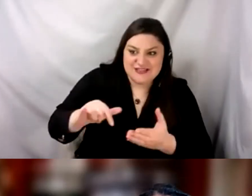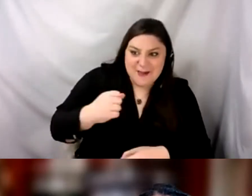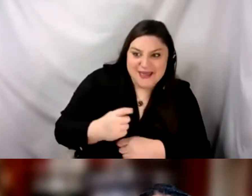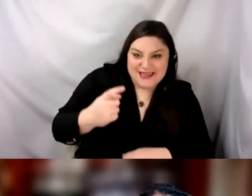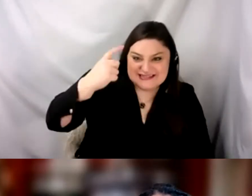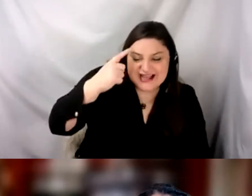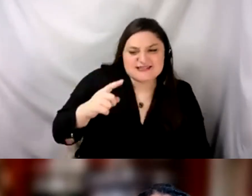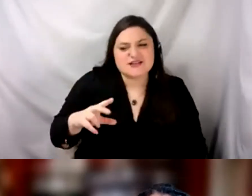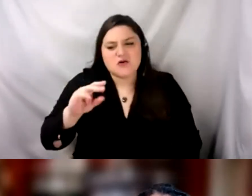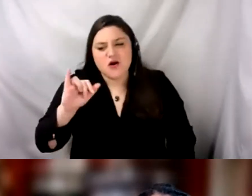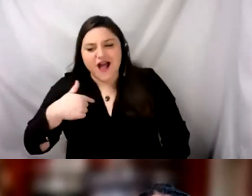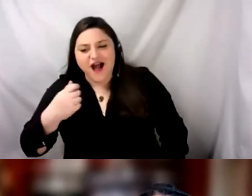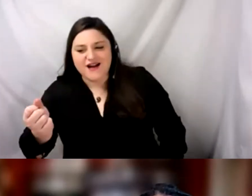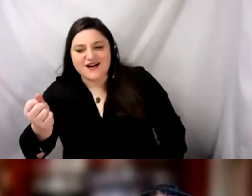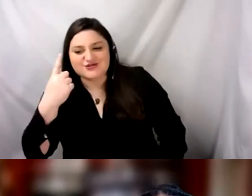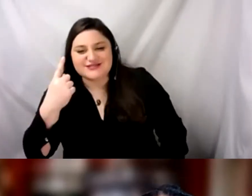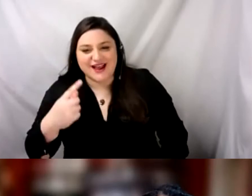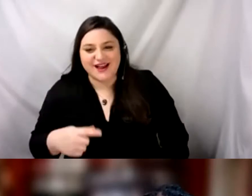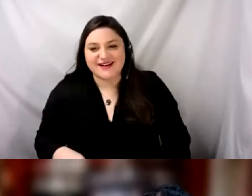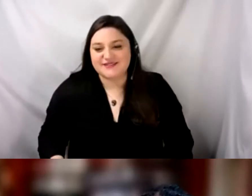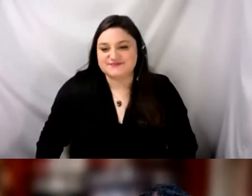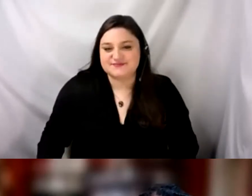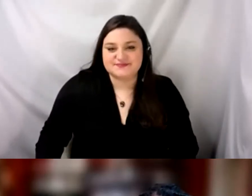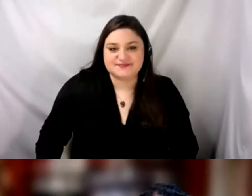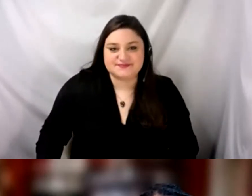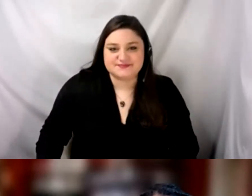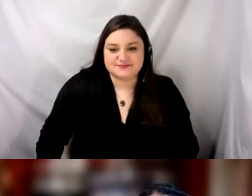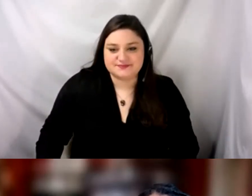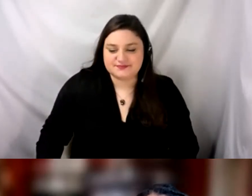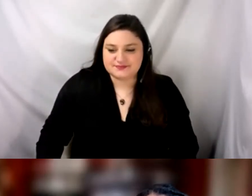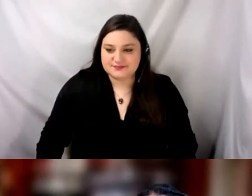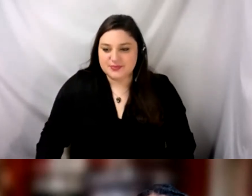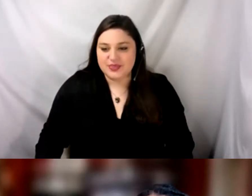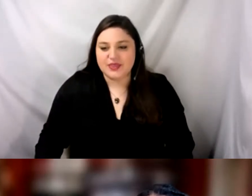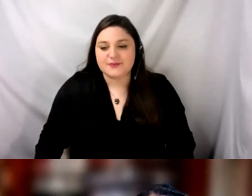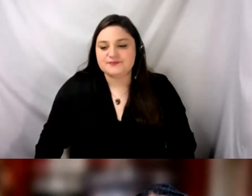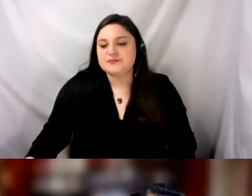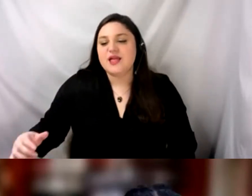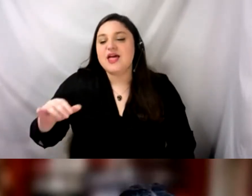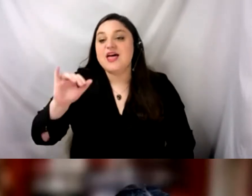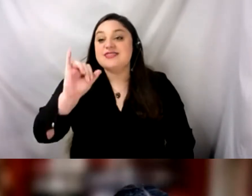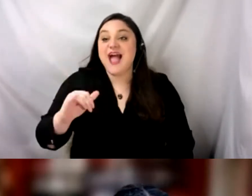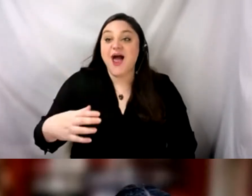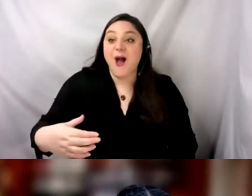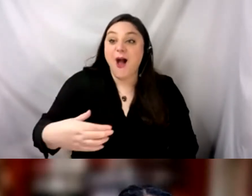And the objections or agreements I have are certainly for another form. I am